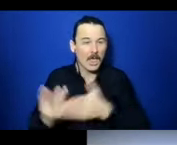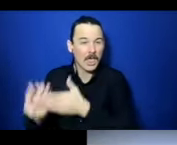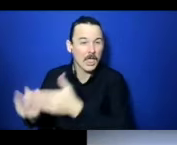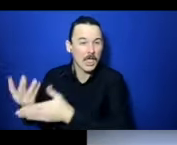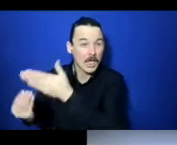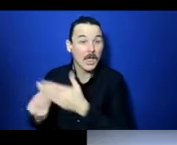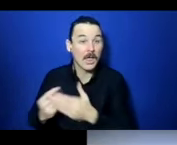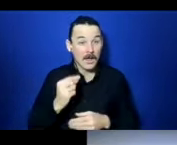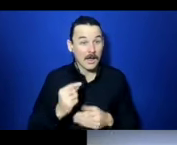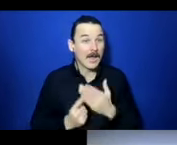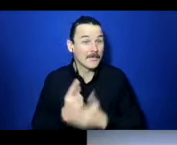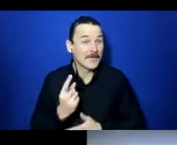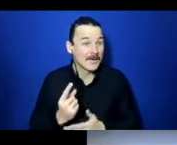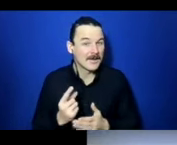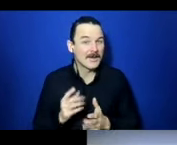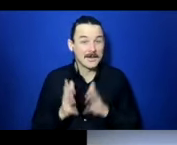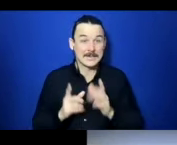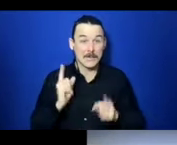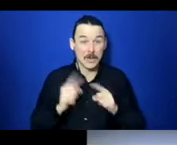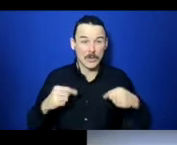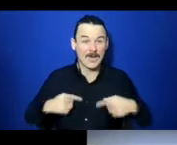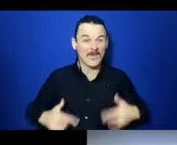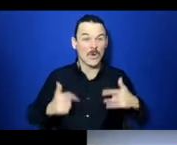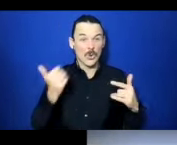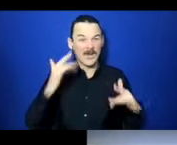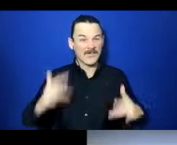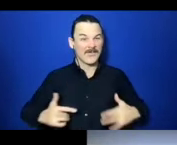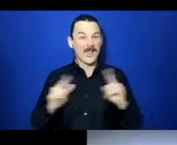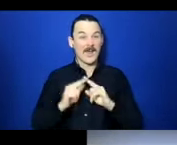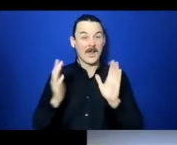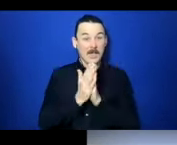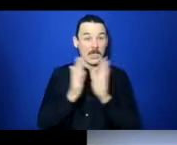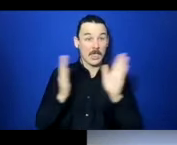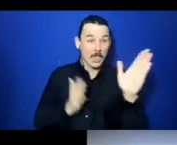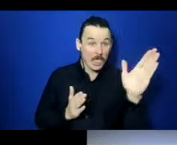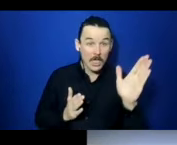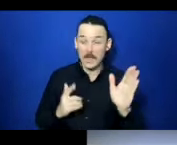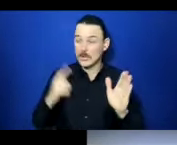putting out fires somewhere and getting some rewards somewhere else in the city,